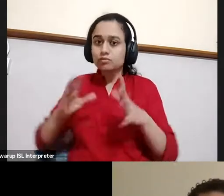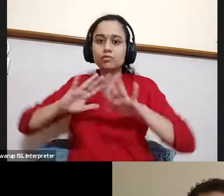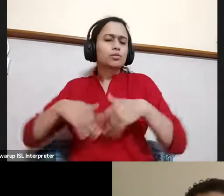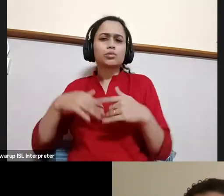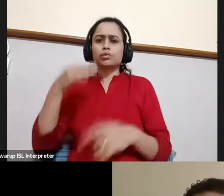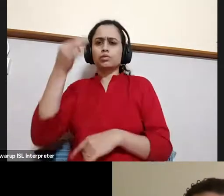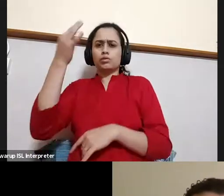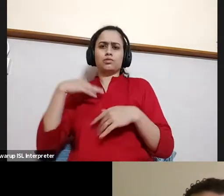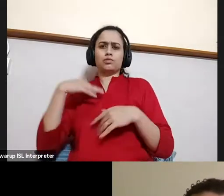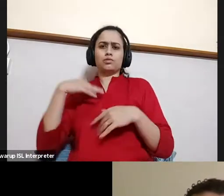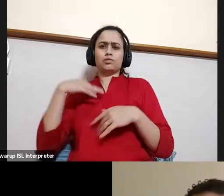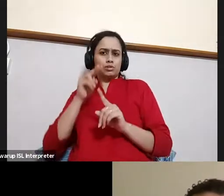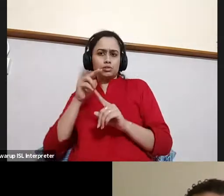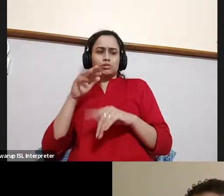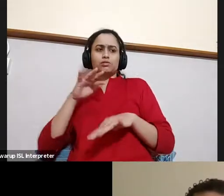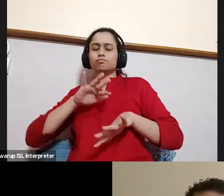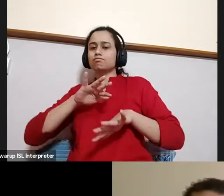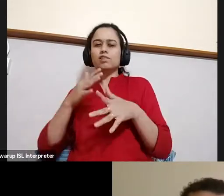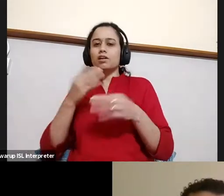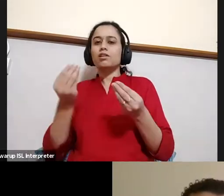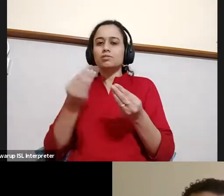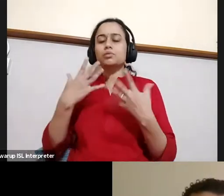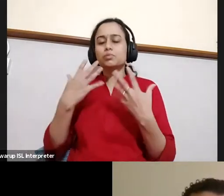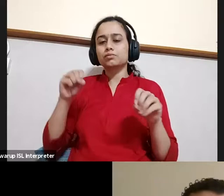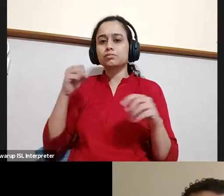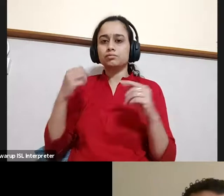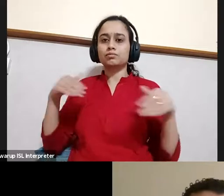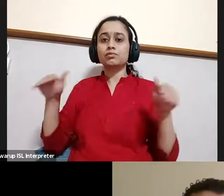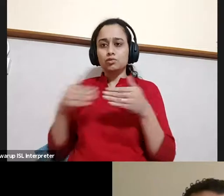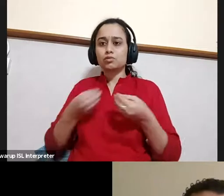spoke about this in the intro a little bit but perhaps you could expand on that yeah I mean to